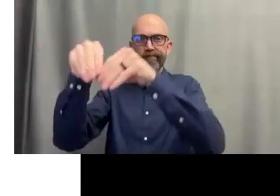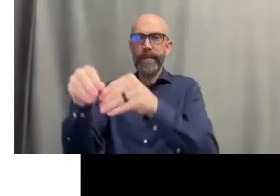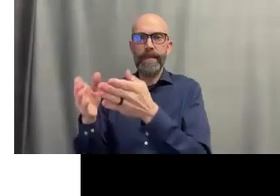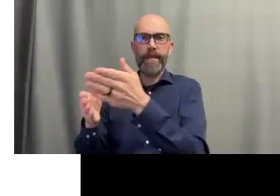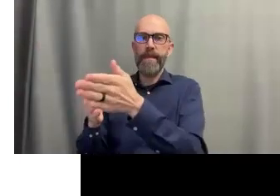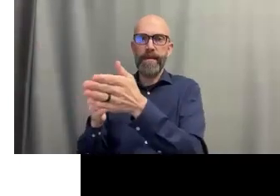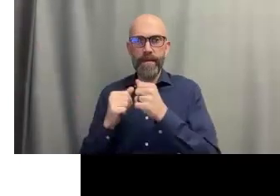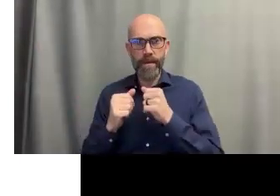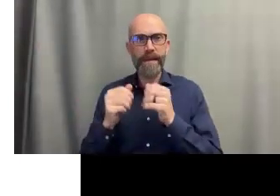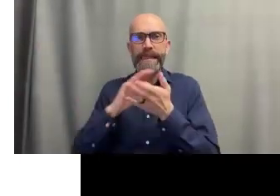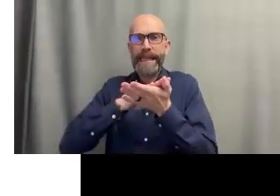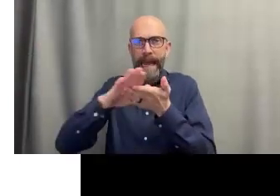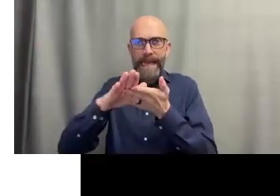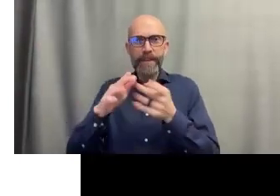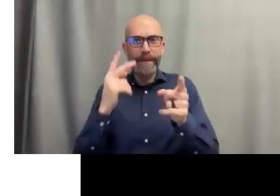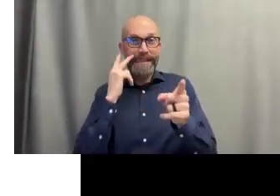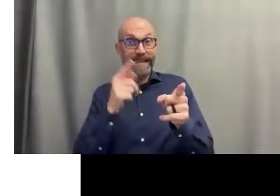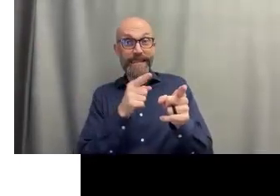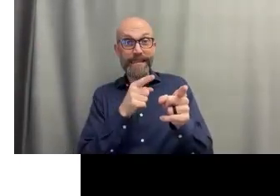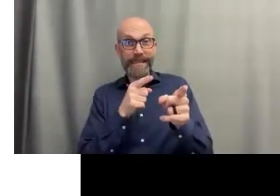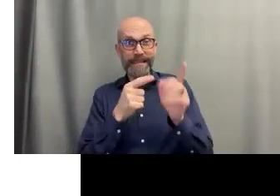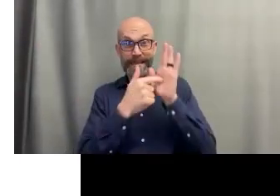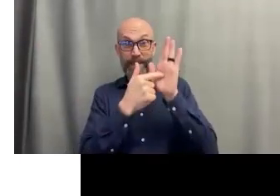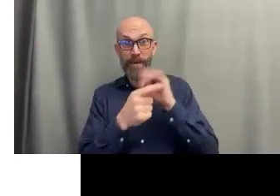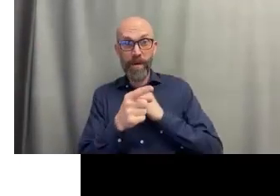in this nice little you can see here's, here's an example of oh, oh, no,